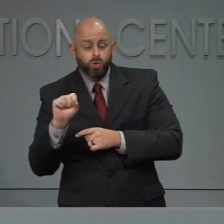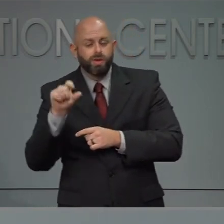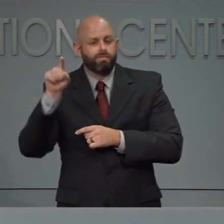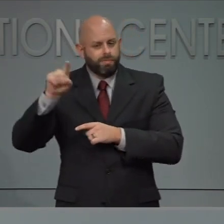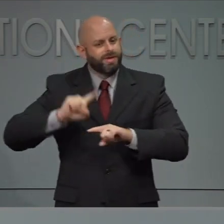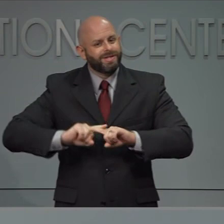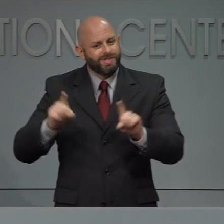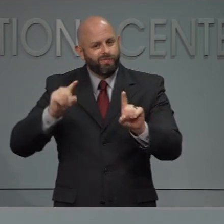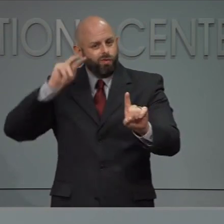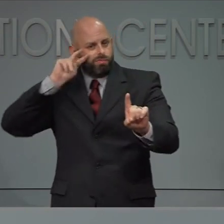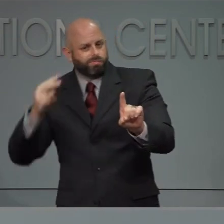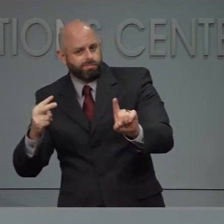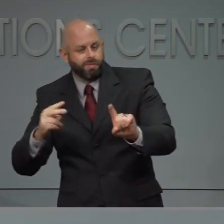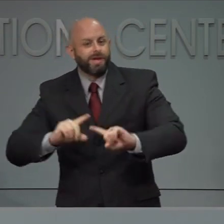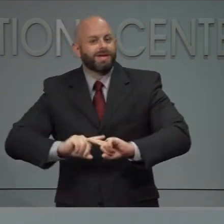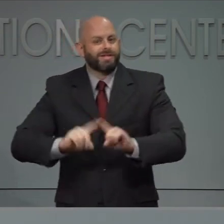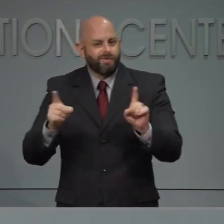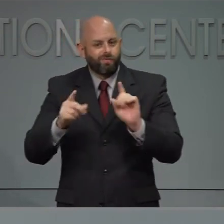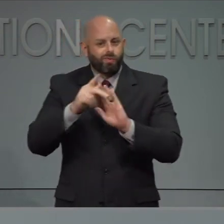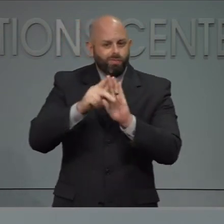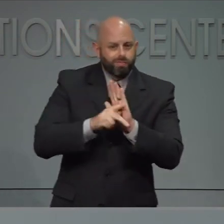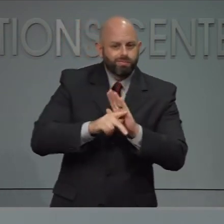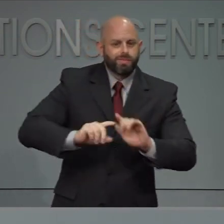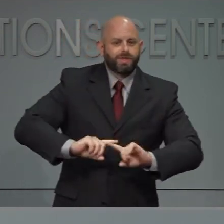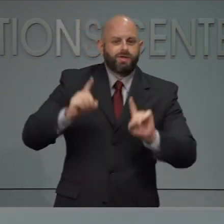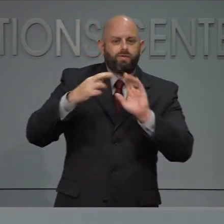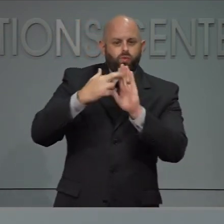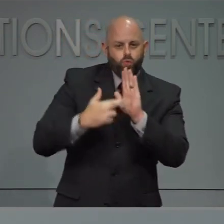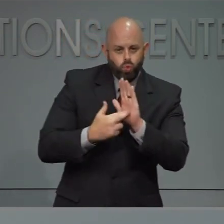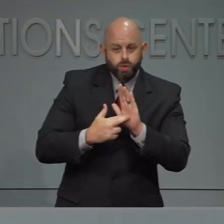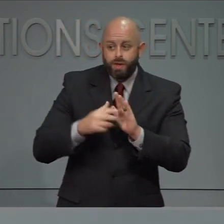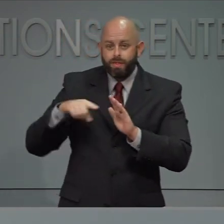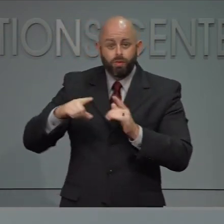TAKING A VERY DIFFERENT KIND OF PROTOCOL. WHETHER IT'S TESTING